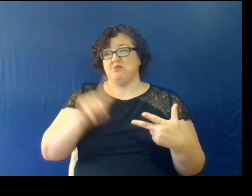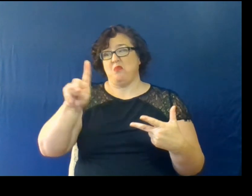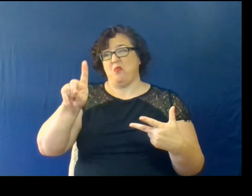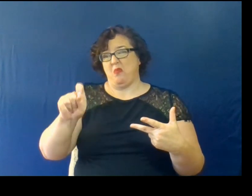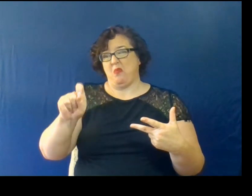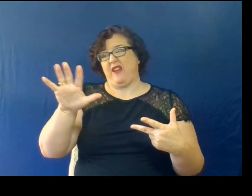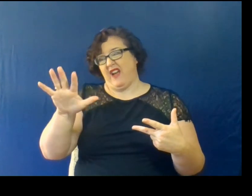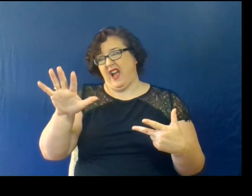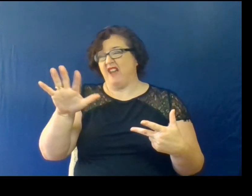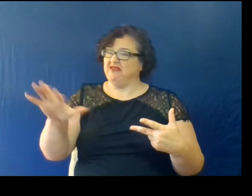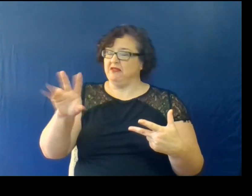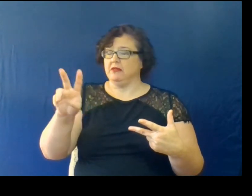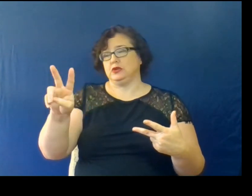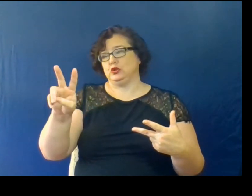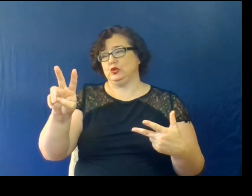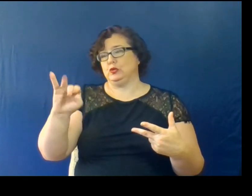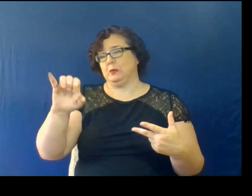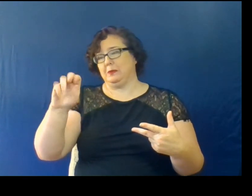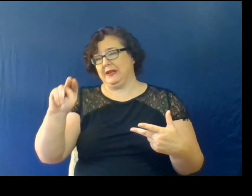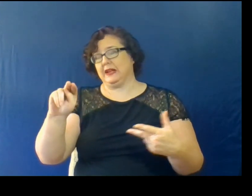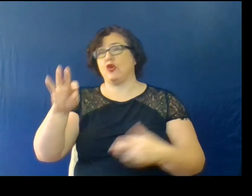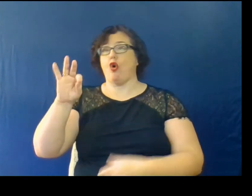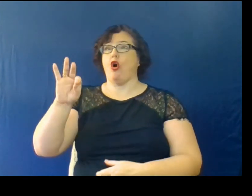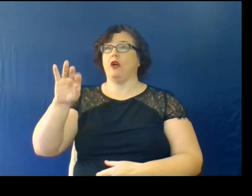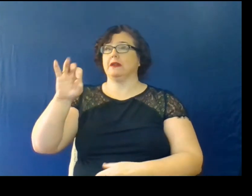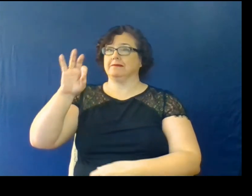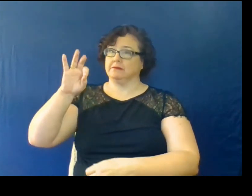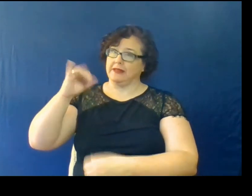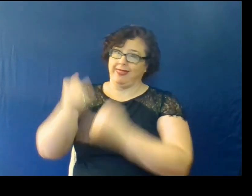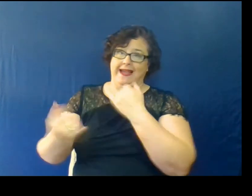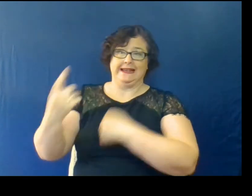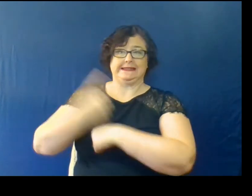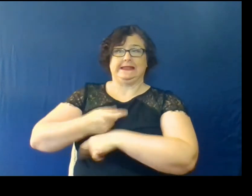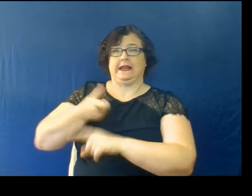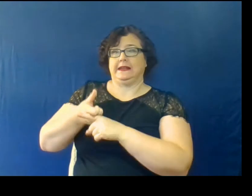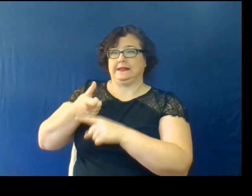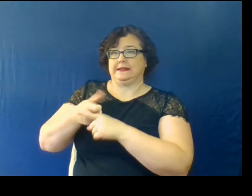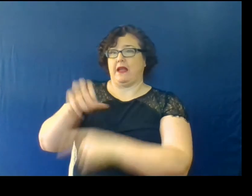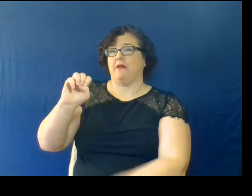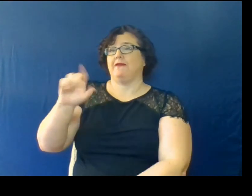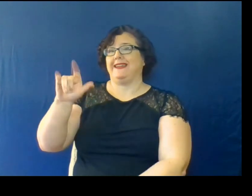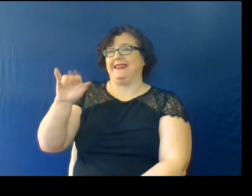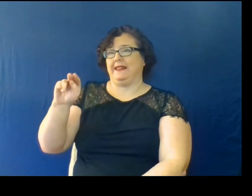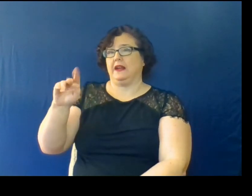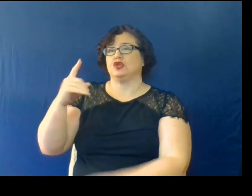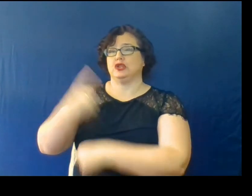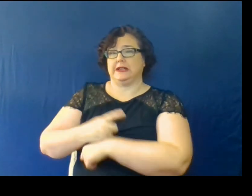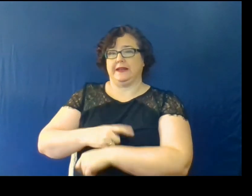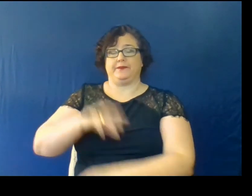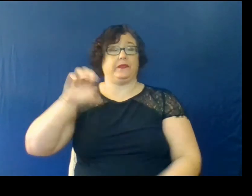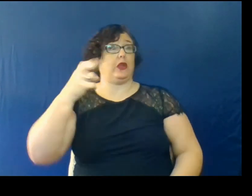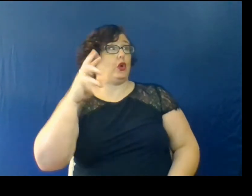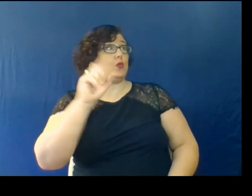on election day. Hey Chris I want to thank you so much. We're gonna come back with a couple of